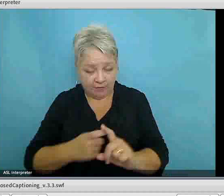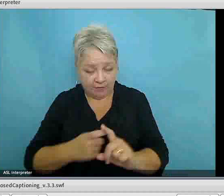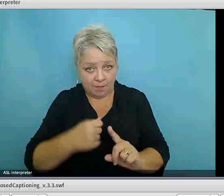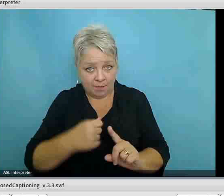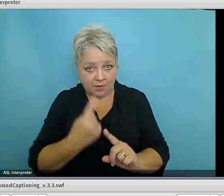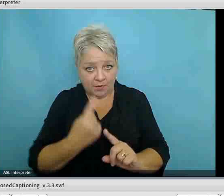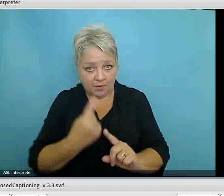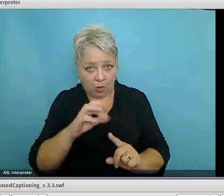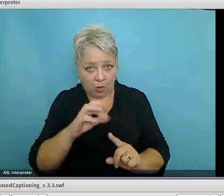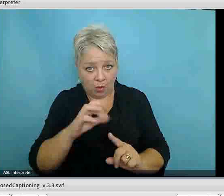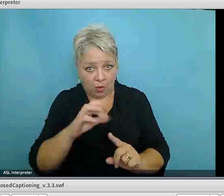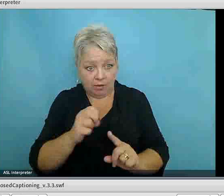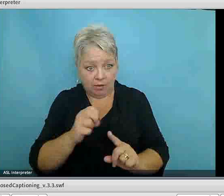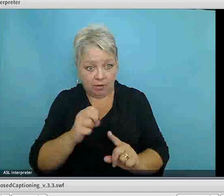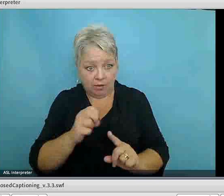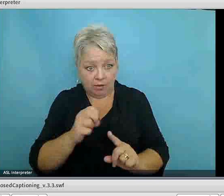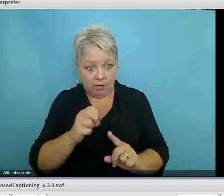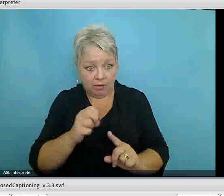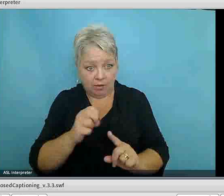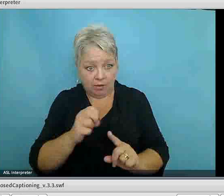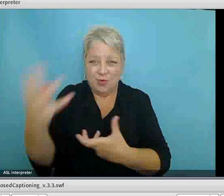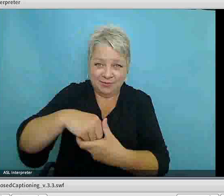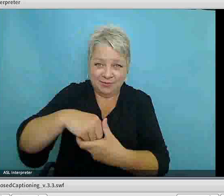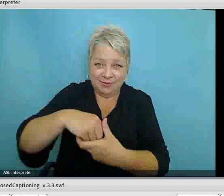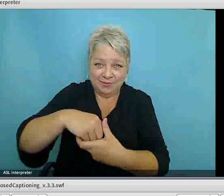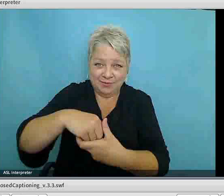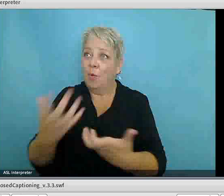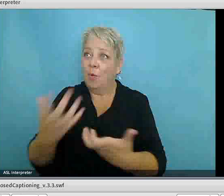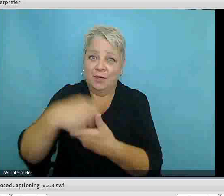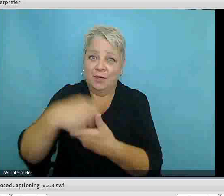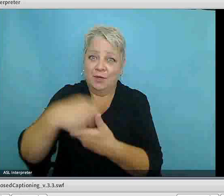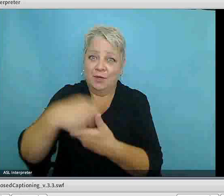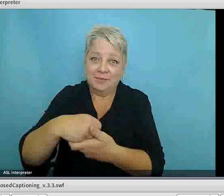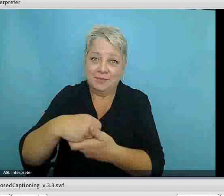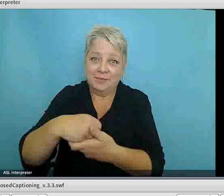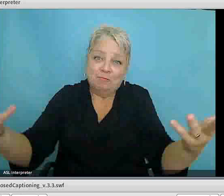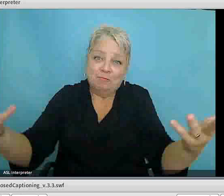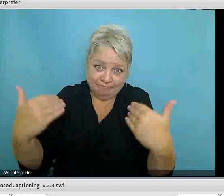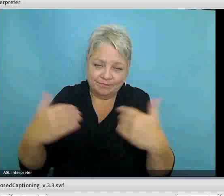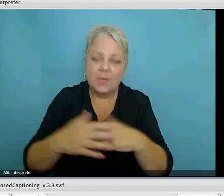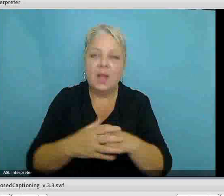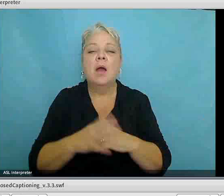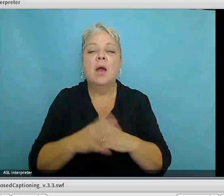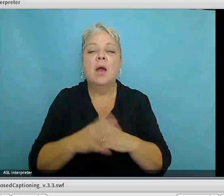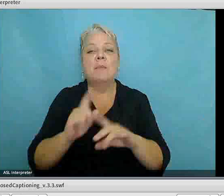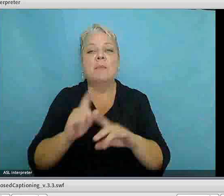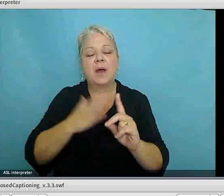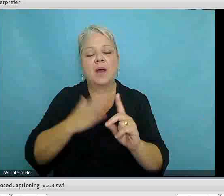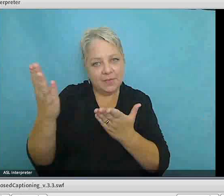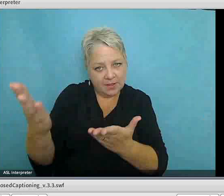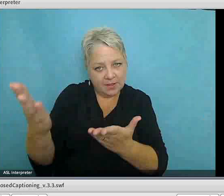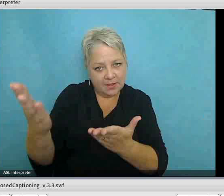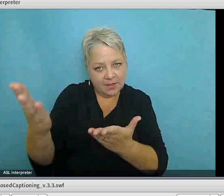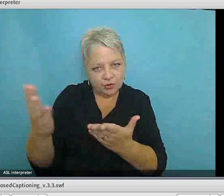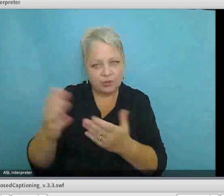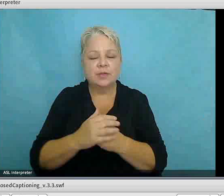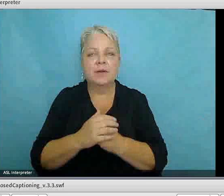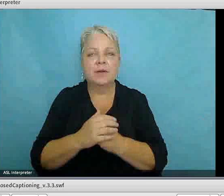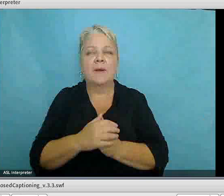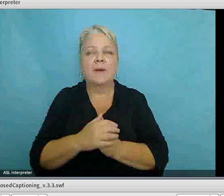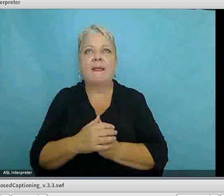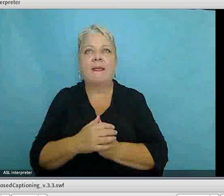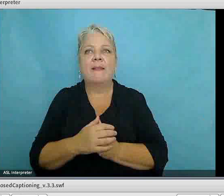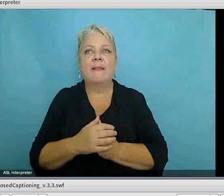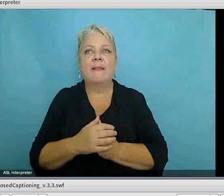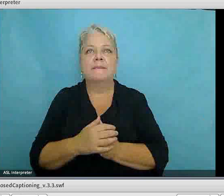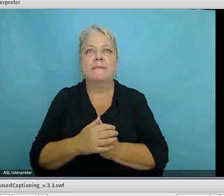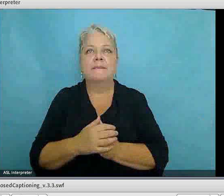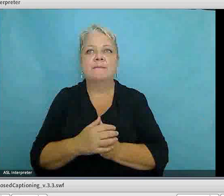My recommendation is that, you know, I know that health plans have reached out to provider